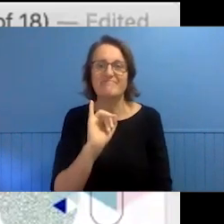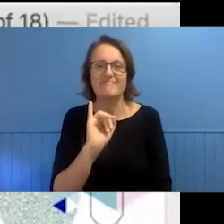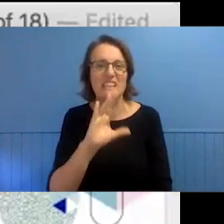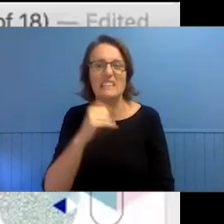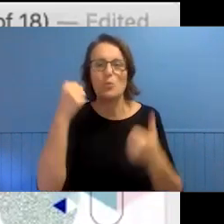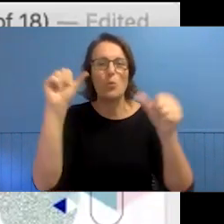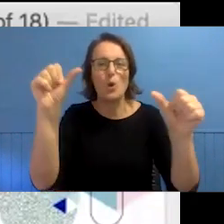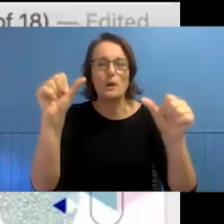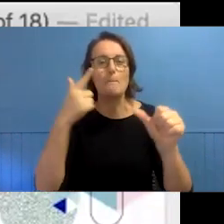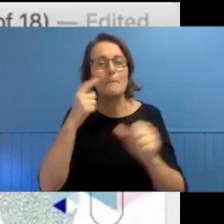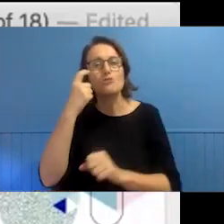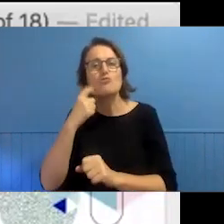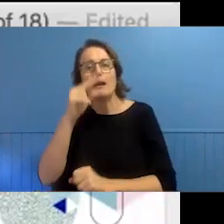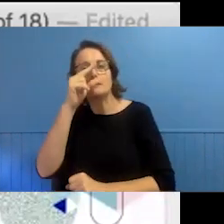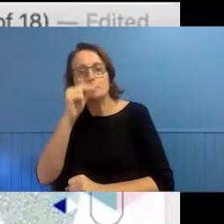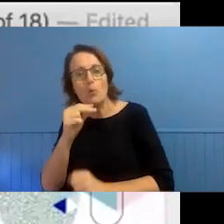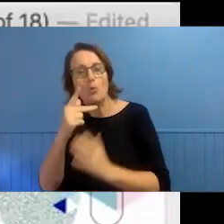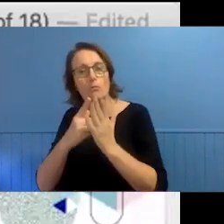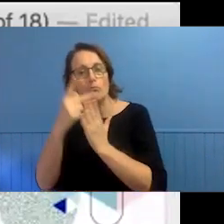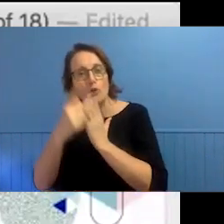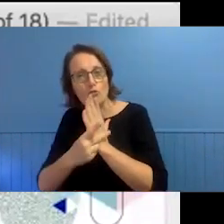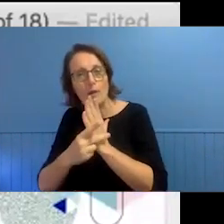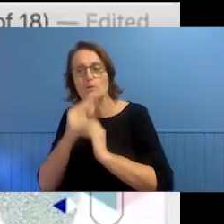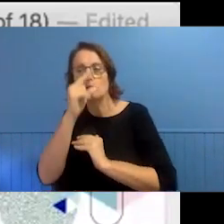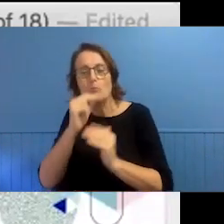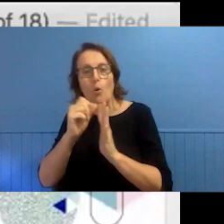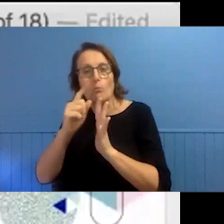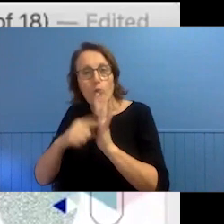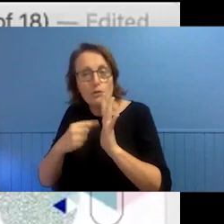now for the positive. There has literally never been a better time